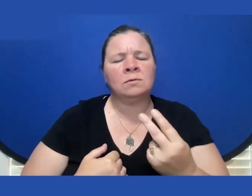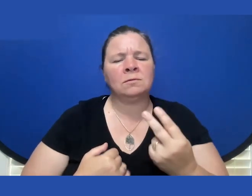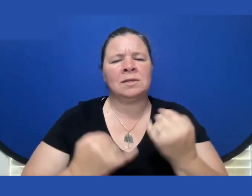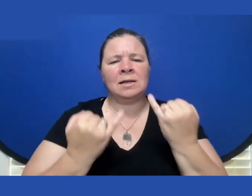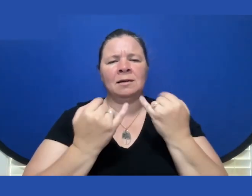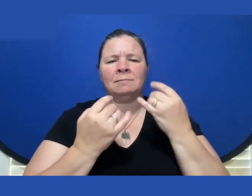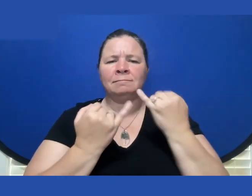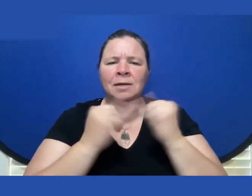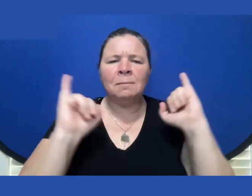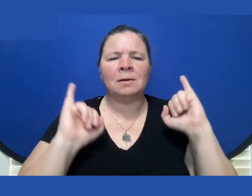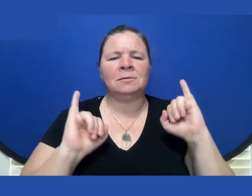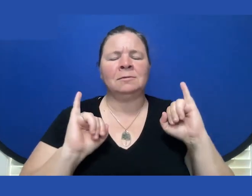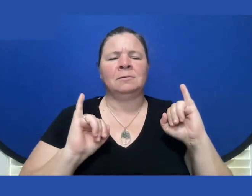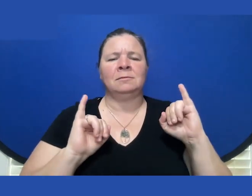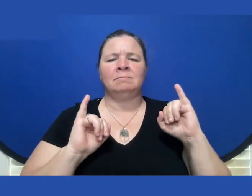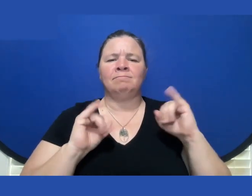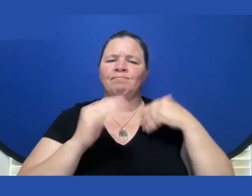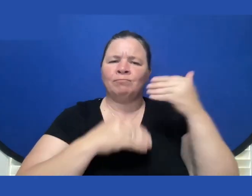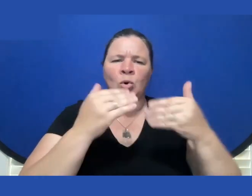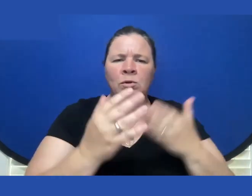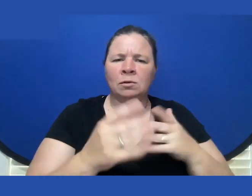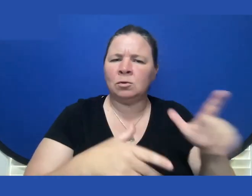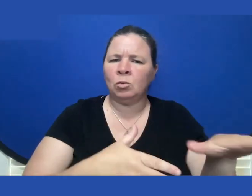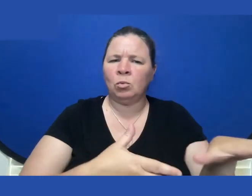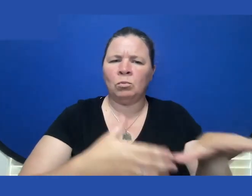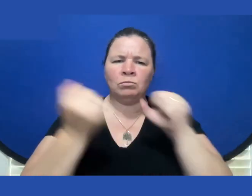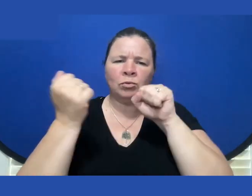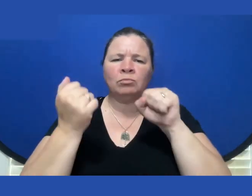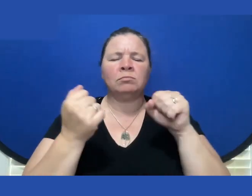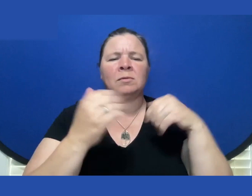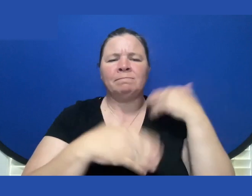and just live a really fulfilled life. And I think that's the thing,